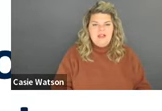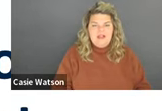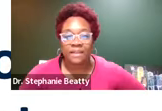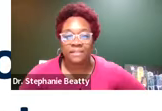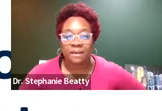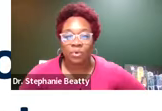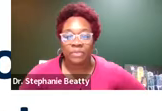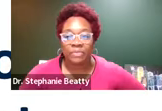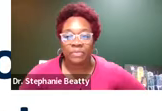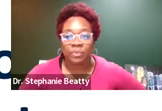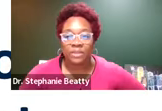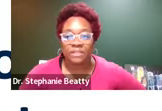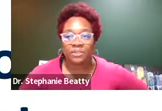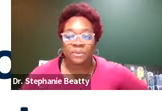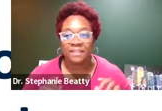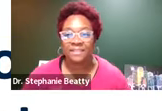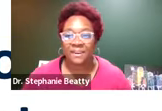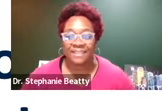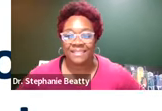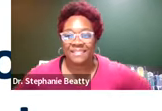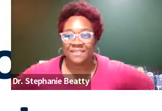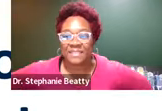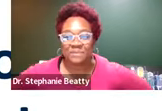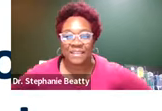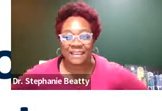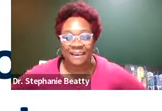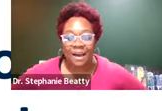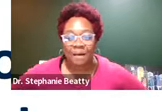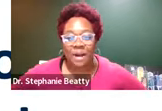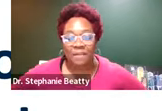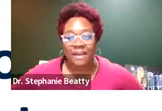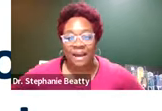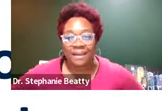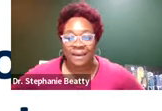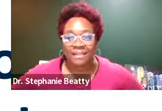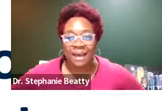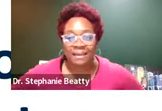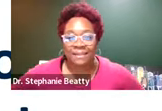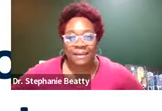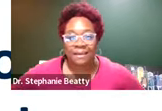Casie, if I could say one additional thing, sorry, this is Stephanie speaking. About the eye contact: